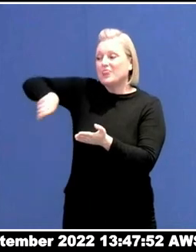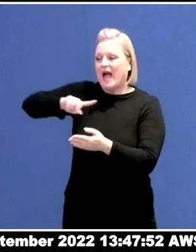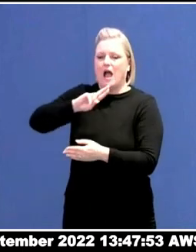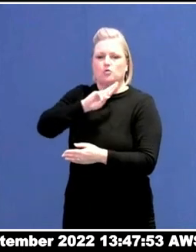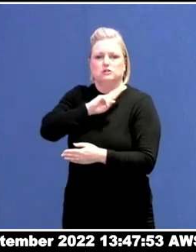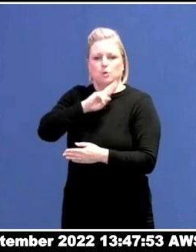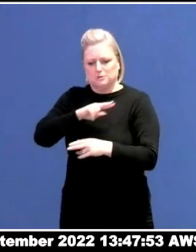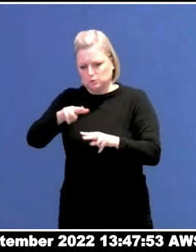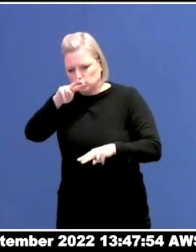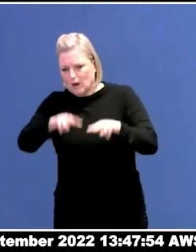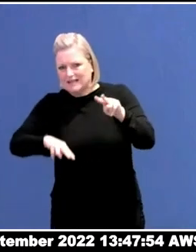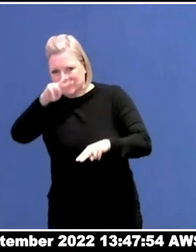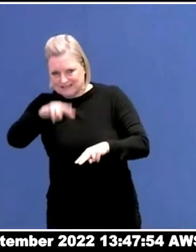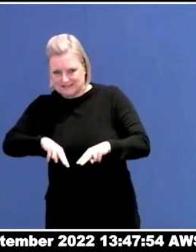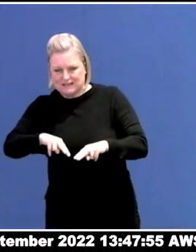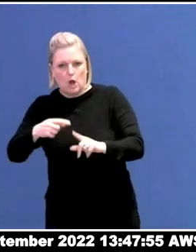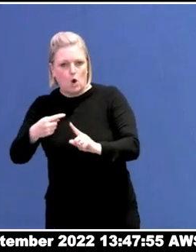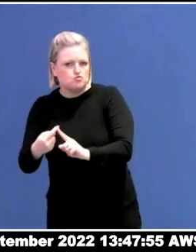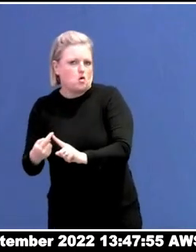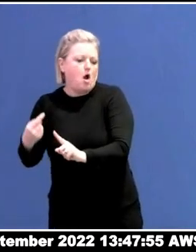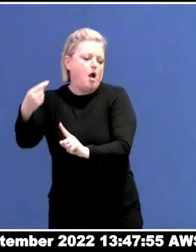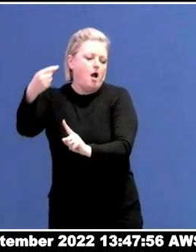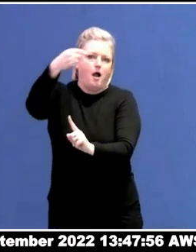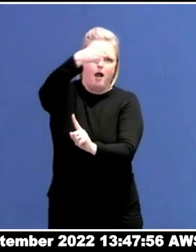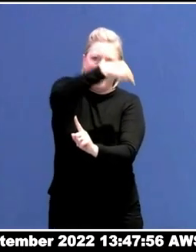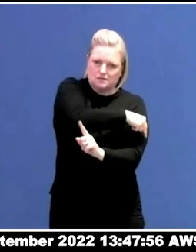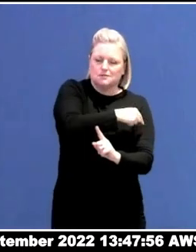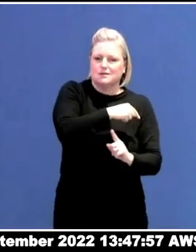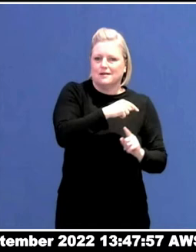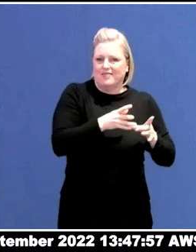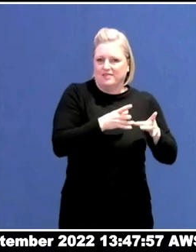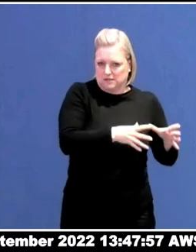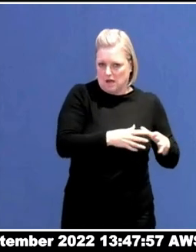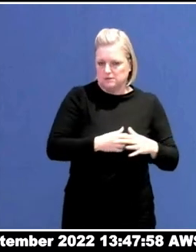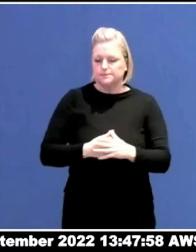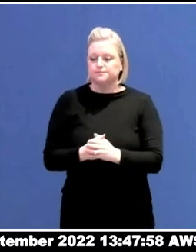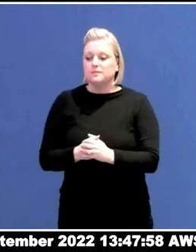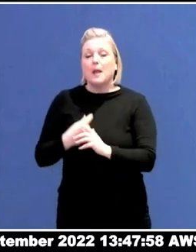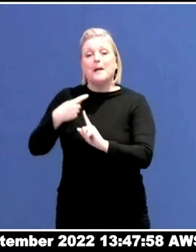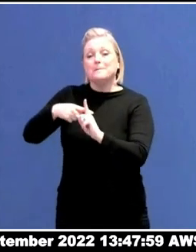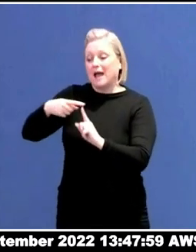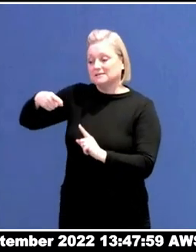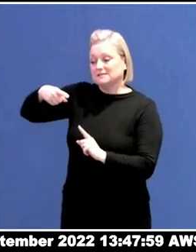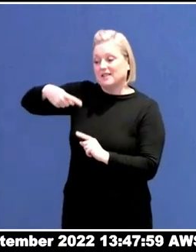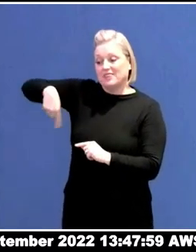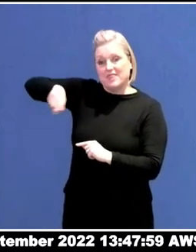And the women will know very quickly that that external organisation is there and that